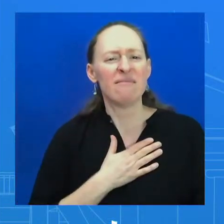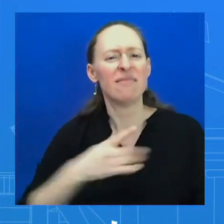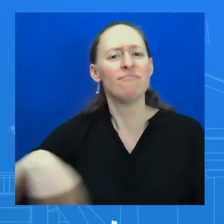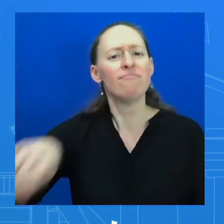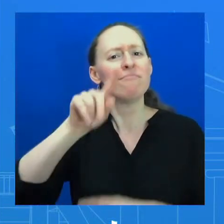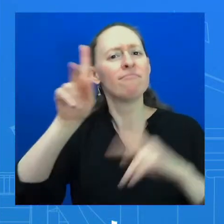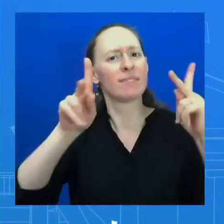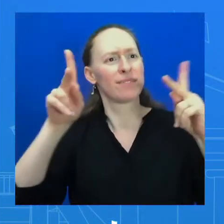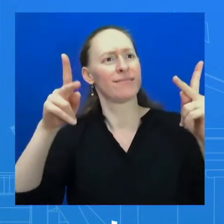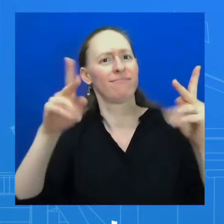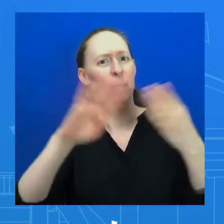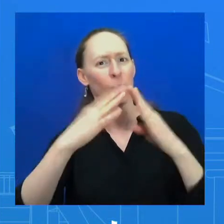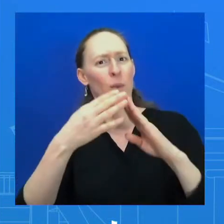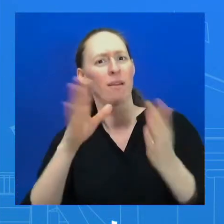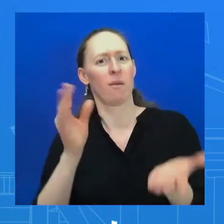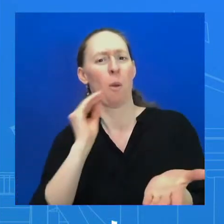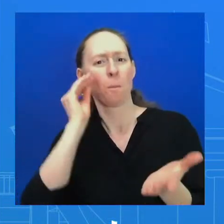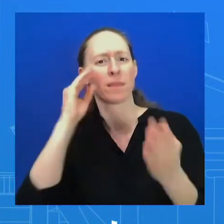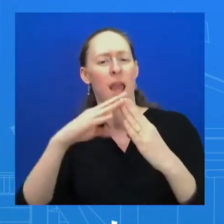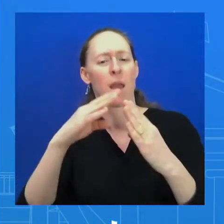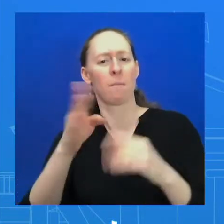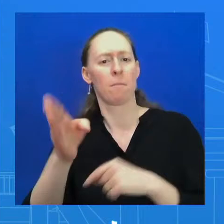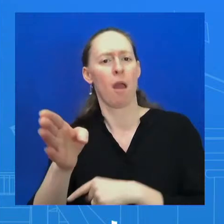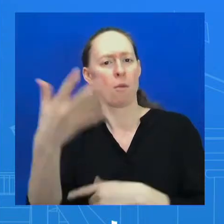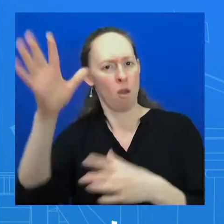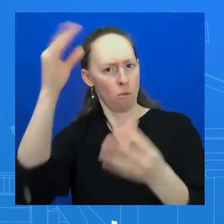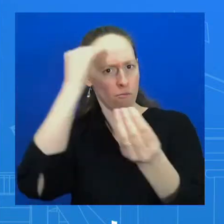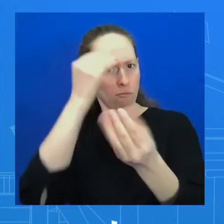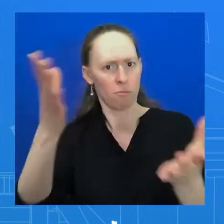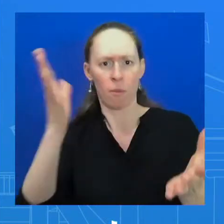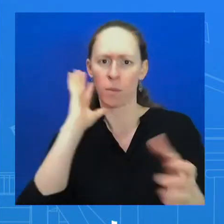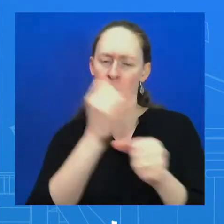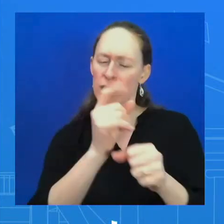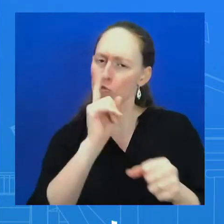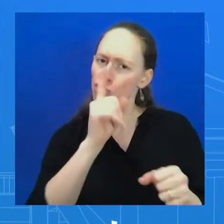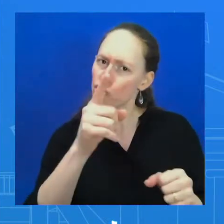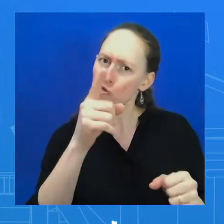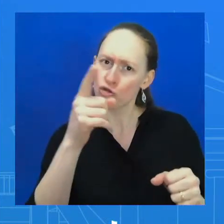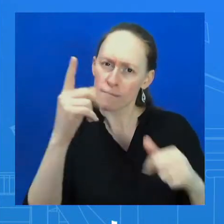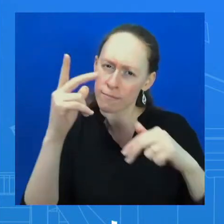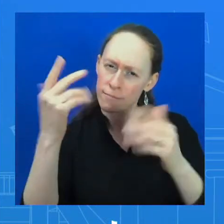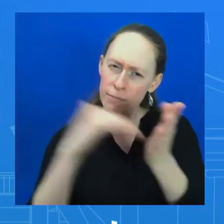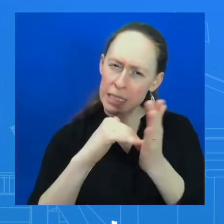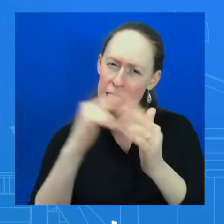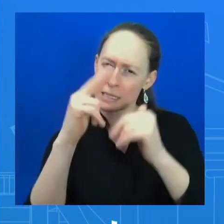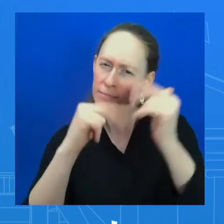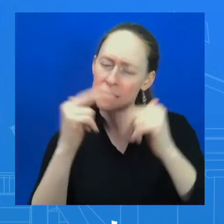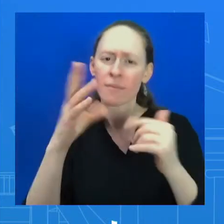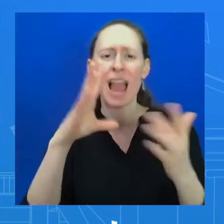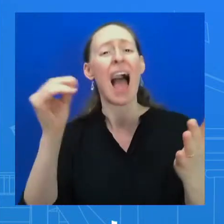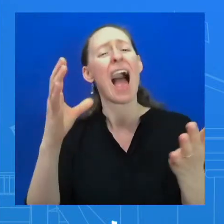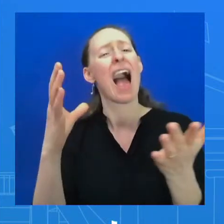to make sure that we make them whole again. We'll have more to share on what that day -- what Friday is going to look like in the upcoming day or so.